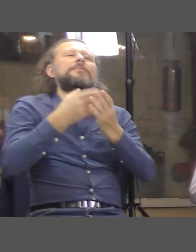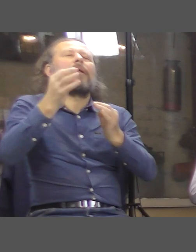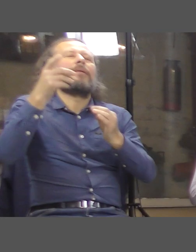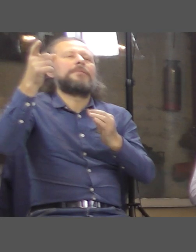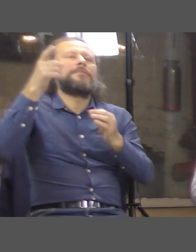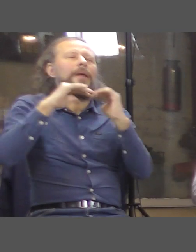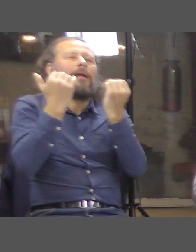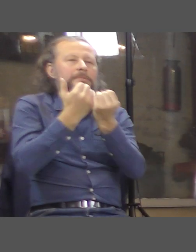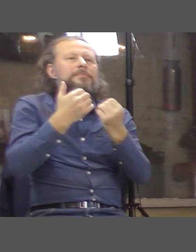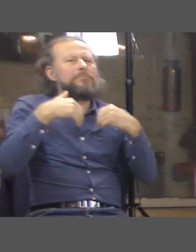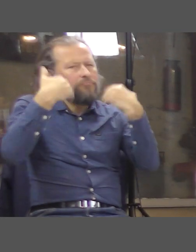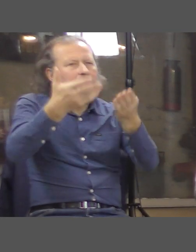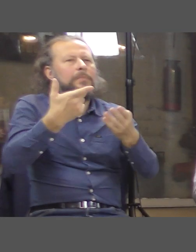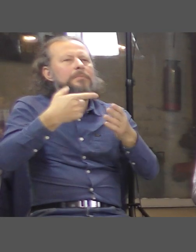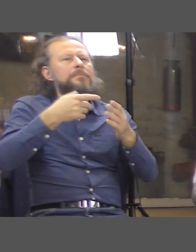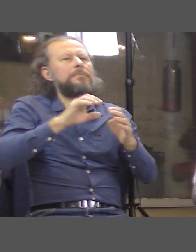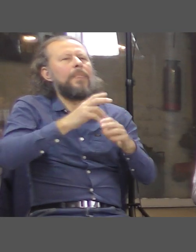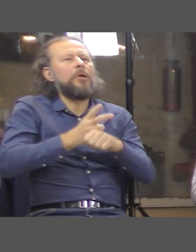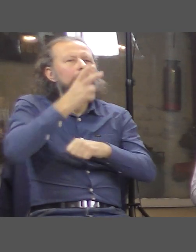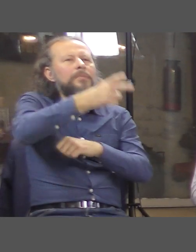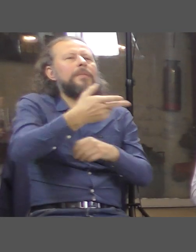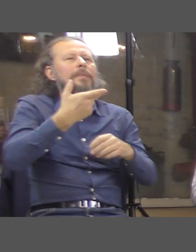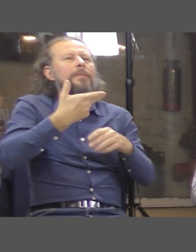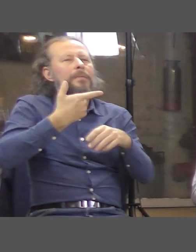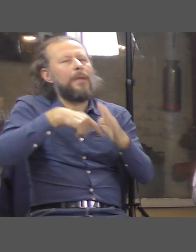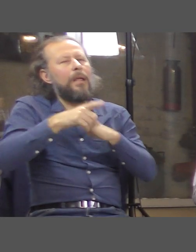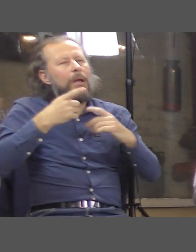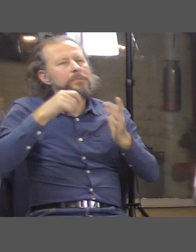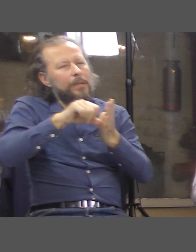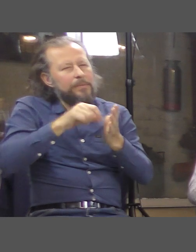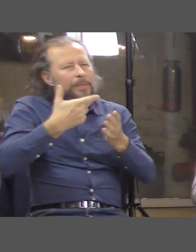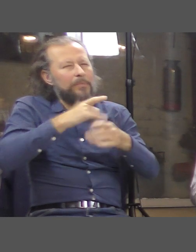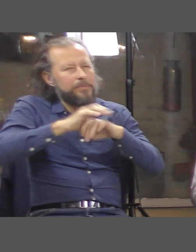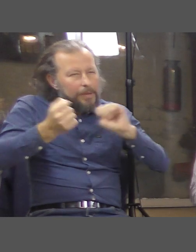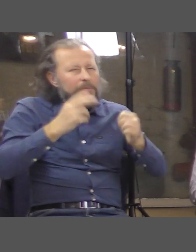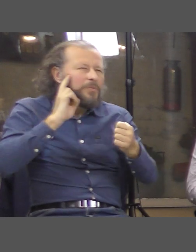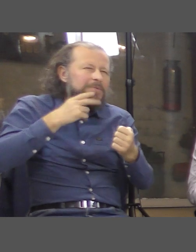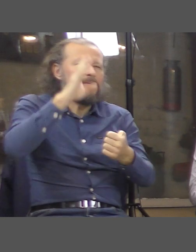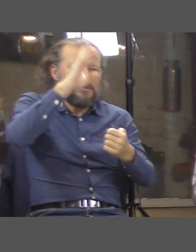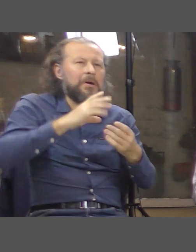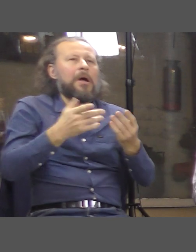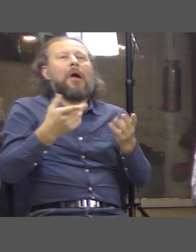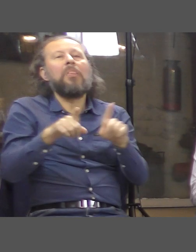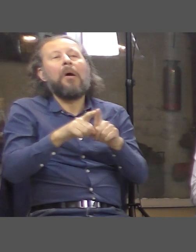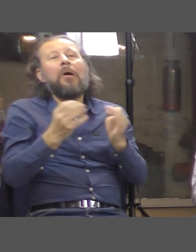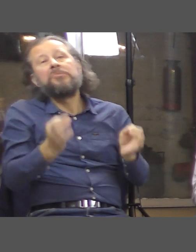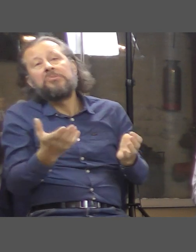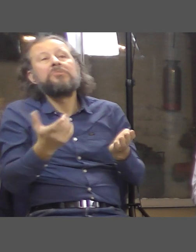[Eugene]: Also in the Sejm there was a topic about accessibility for deaf people. And now what?